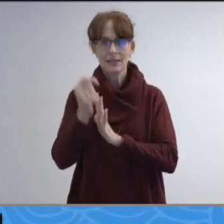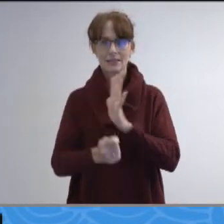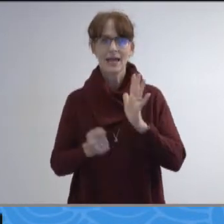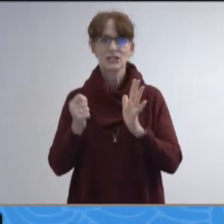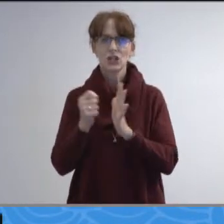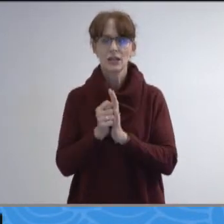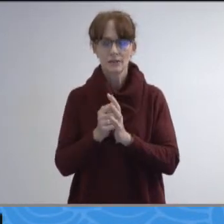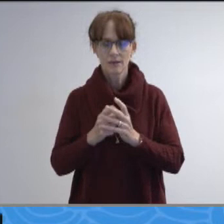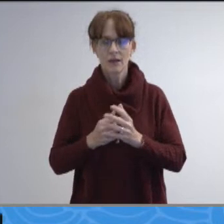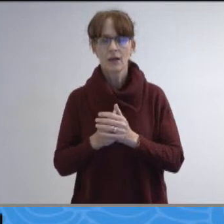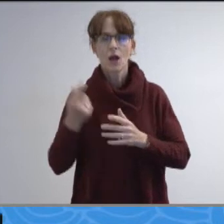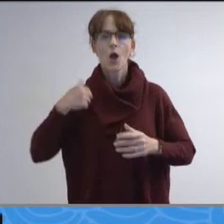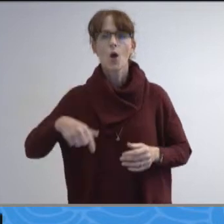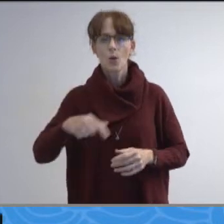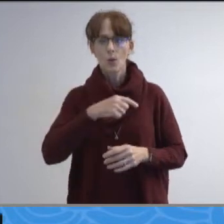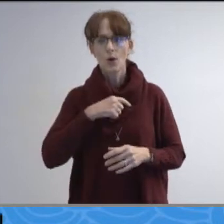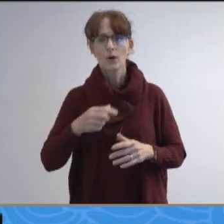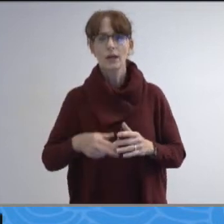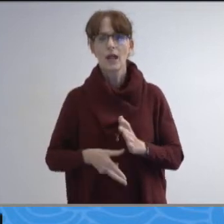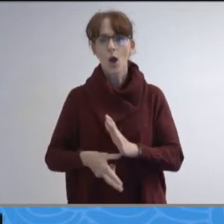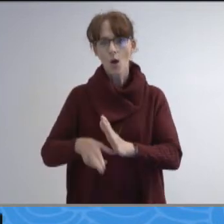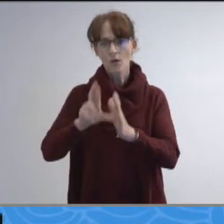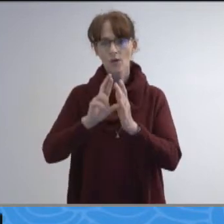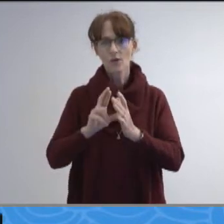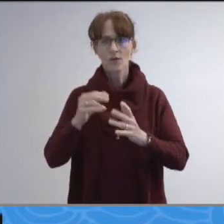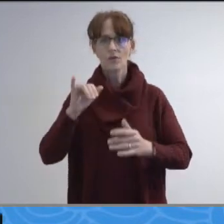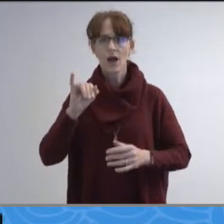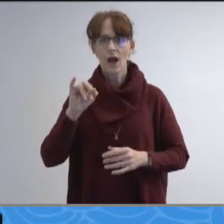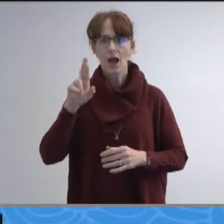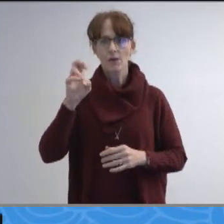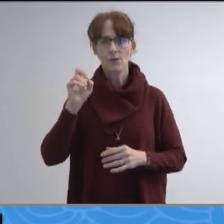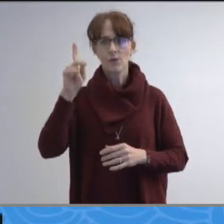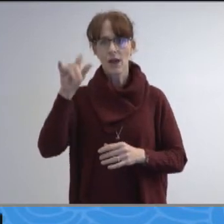we are going to give an overview of the i-Ready program.